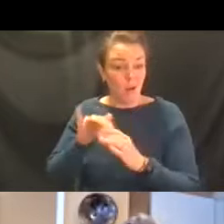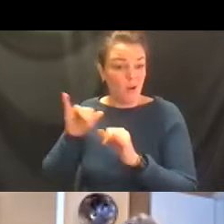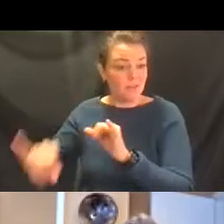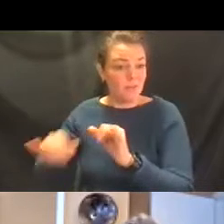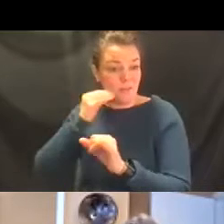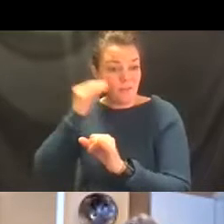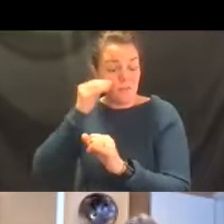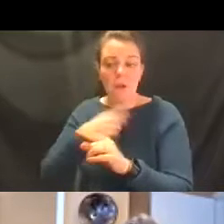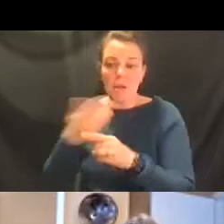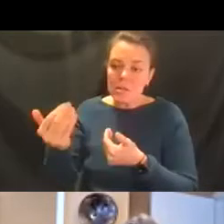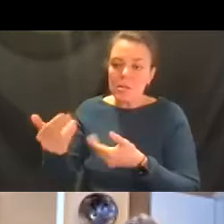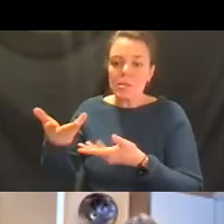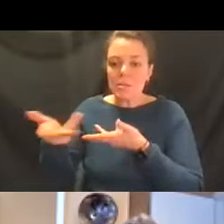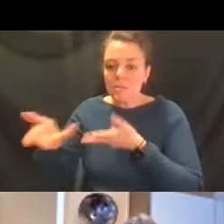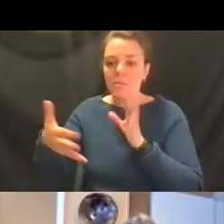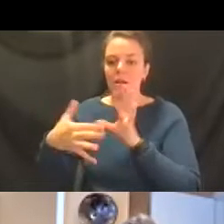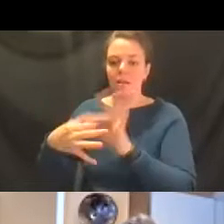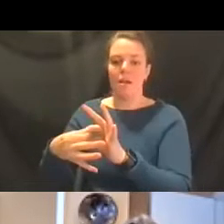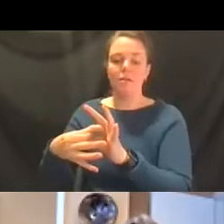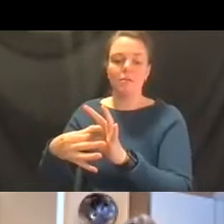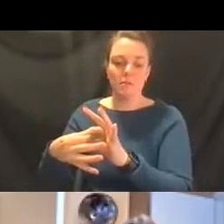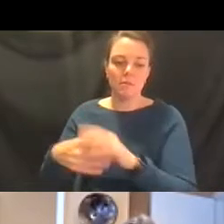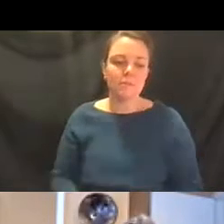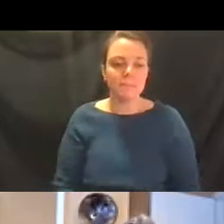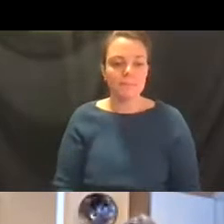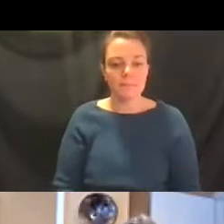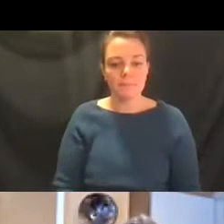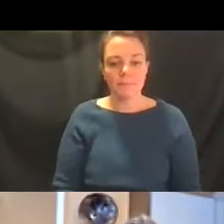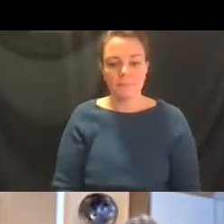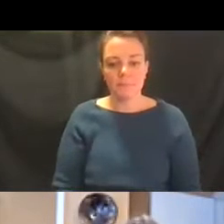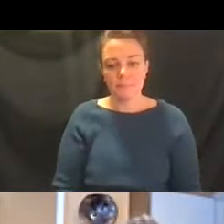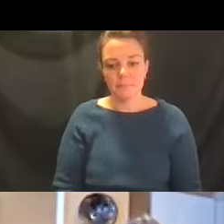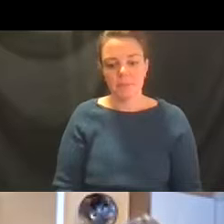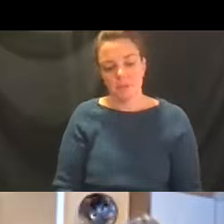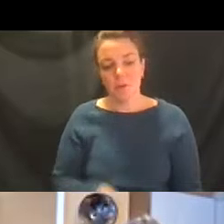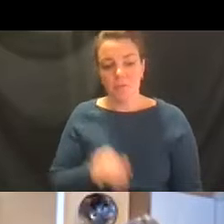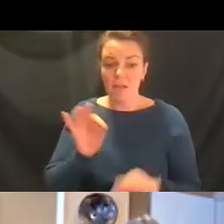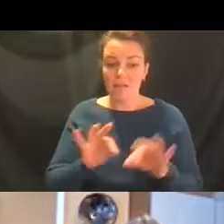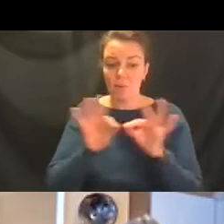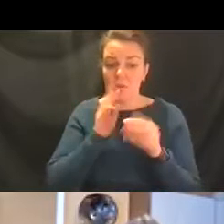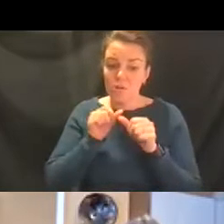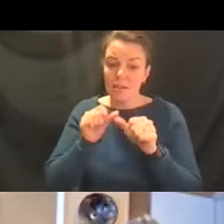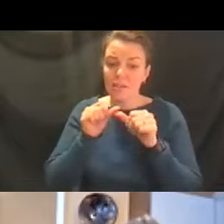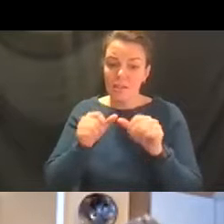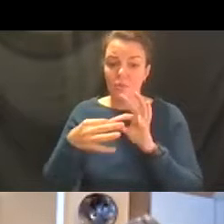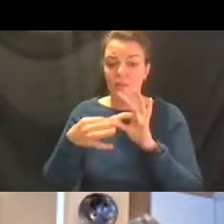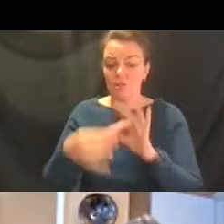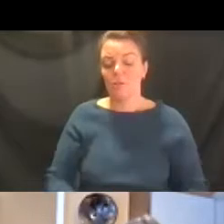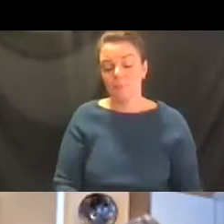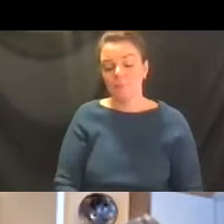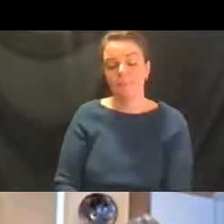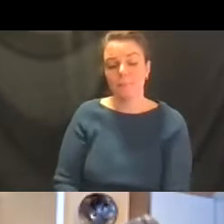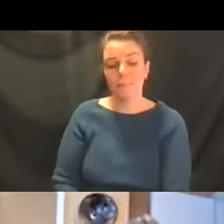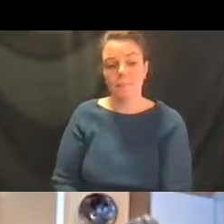them connected to service and relationships, so that's important to keep in mind certainly. I